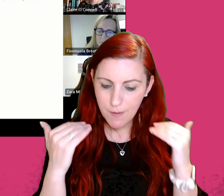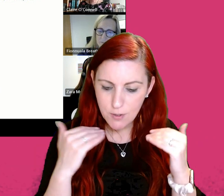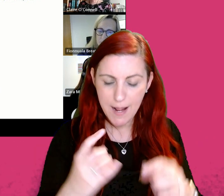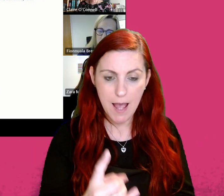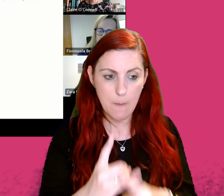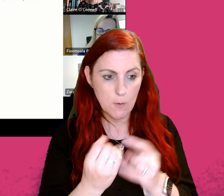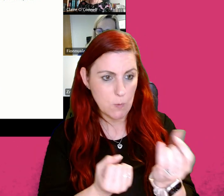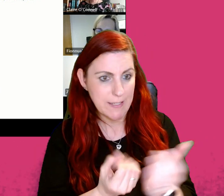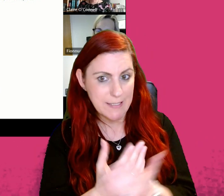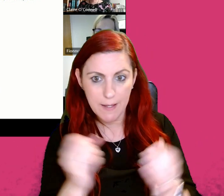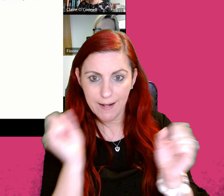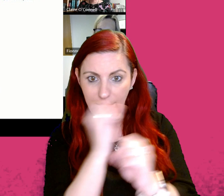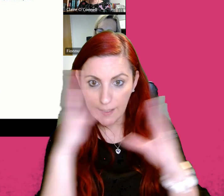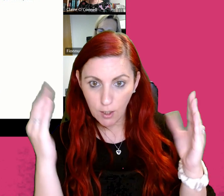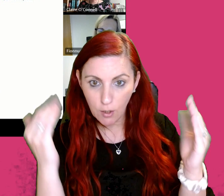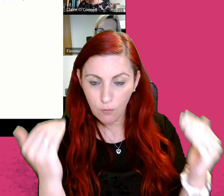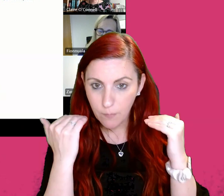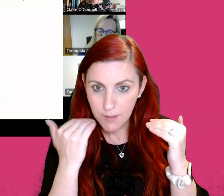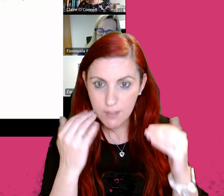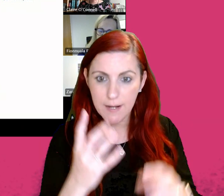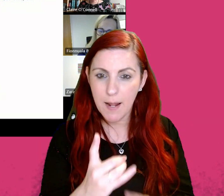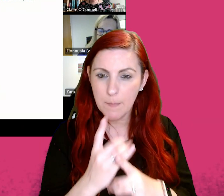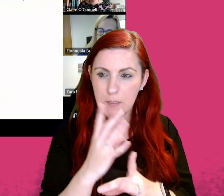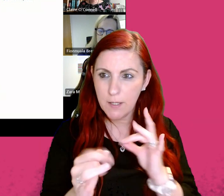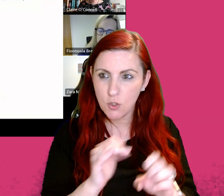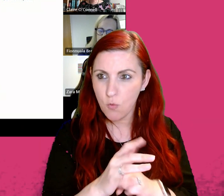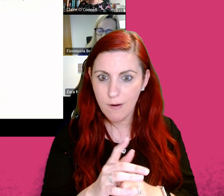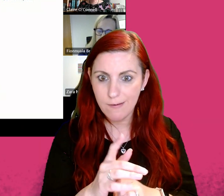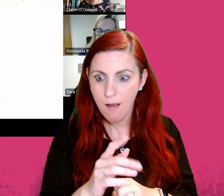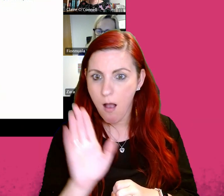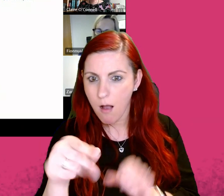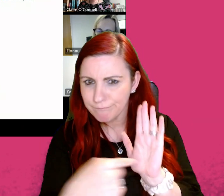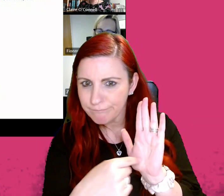helping call out the things that are important to the public rather than necessarily to the